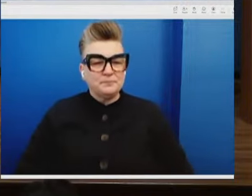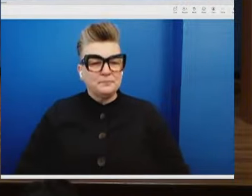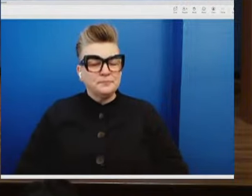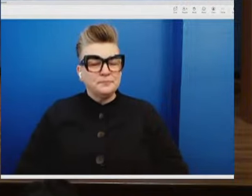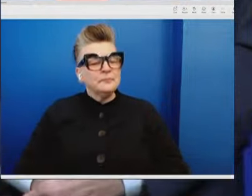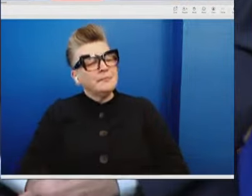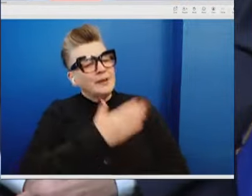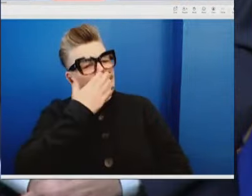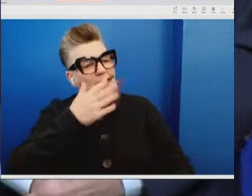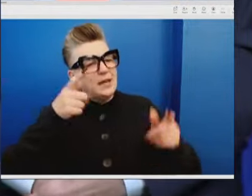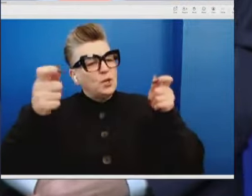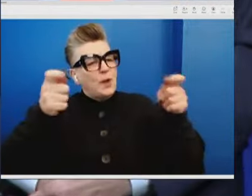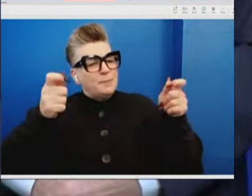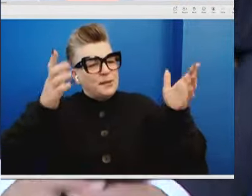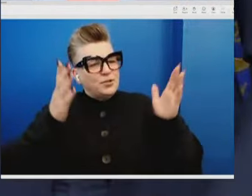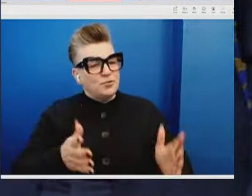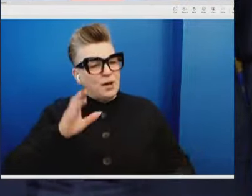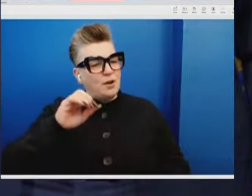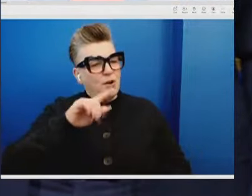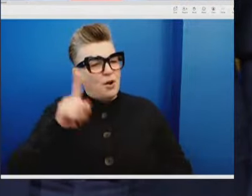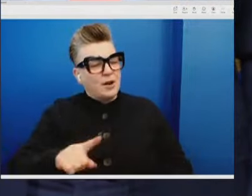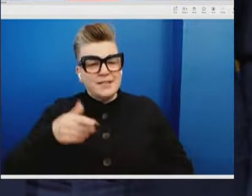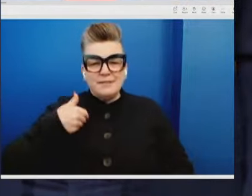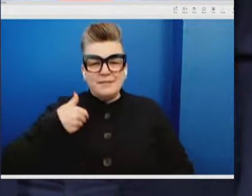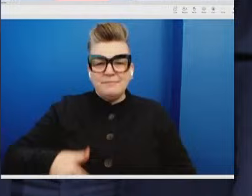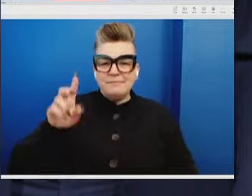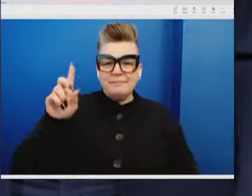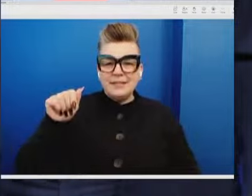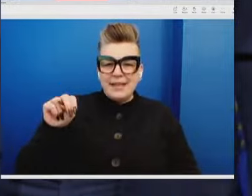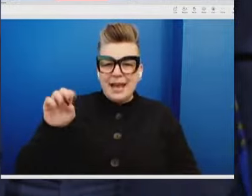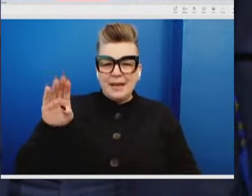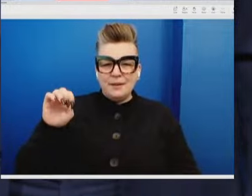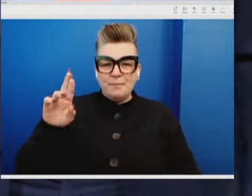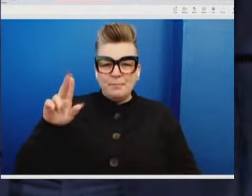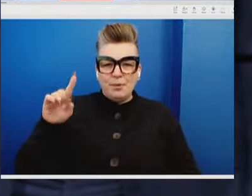the Deputy Administrator and Director of Medicaid and CHIP. Dr. Oz spoke just now